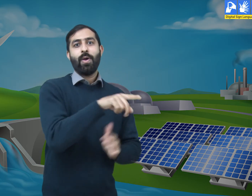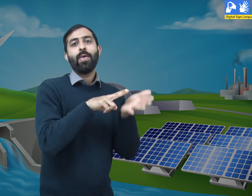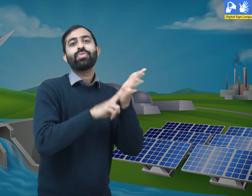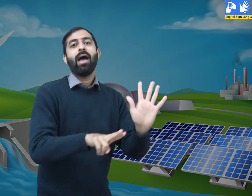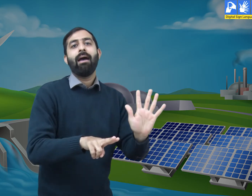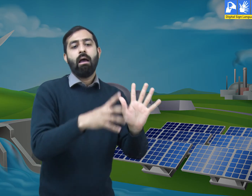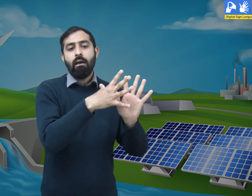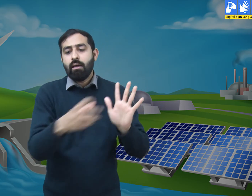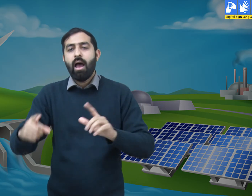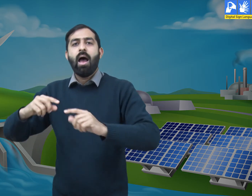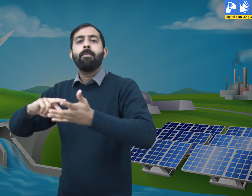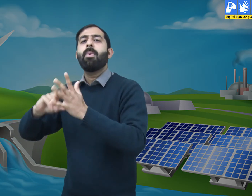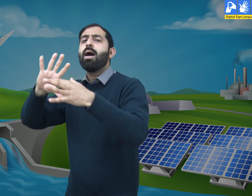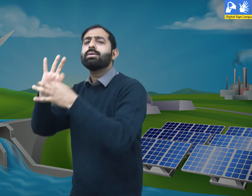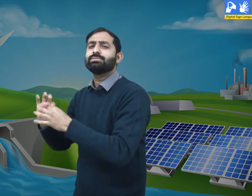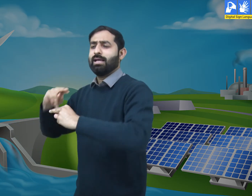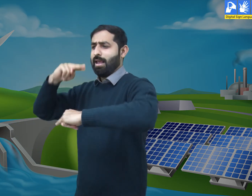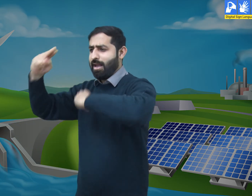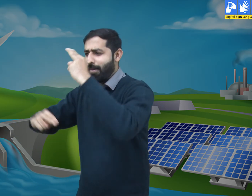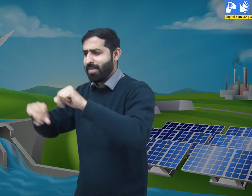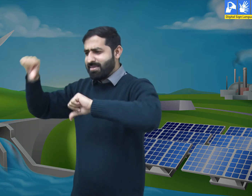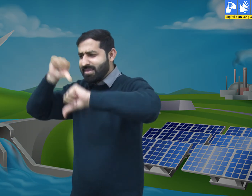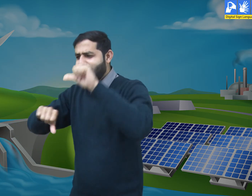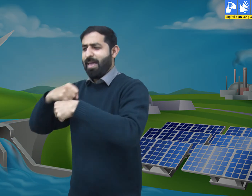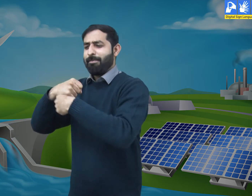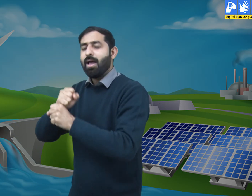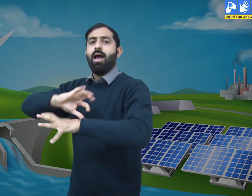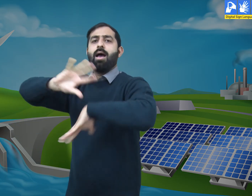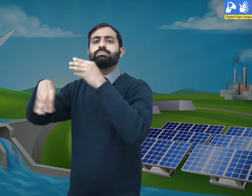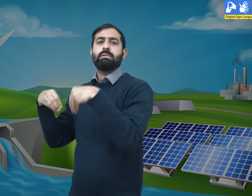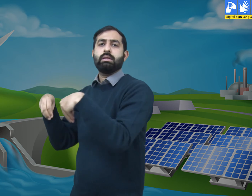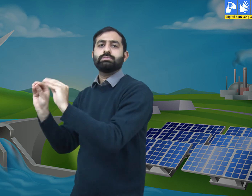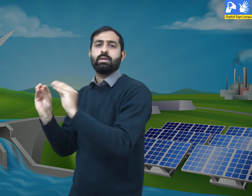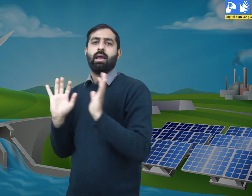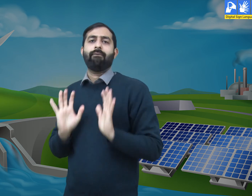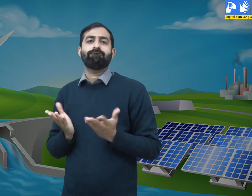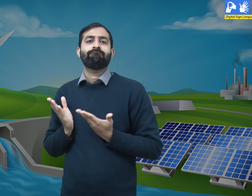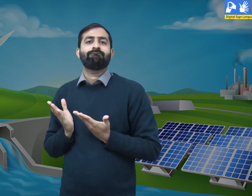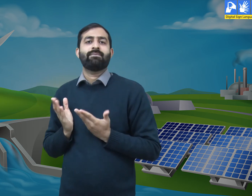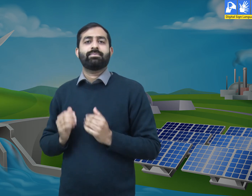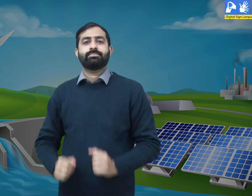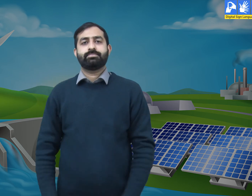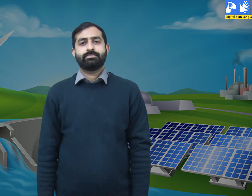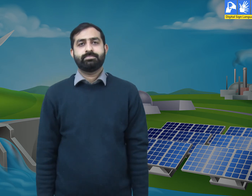However, these undergo the process of refining before use.